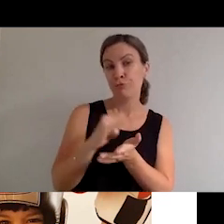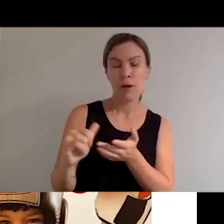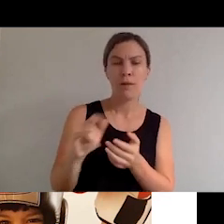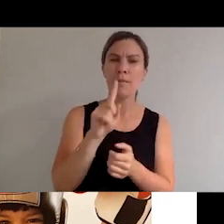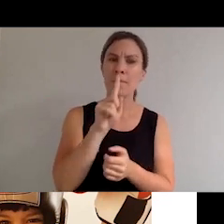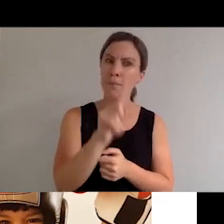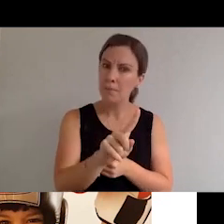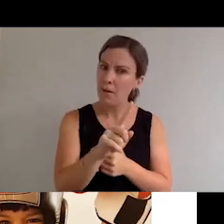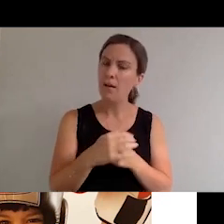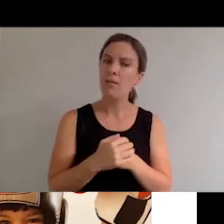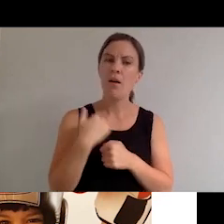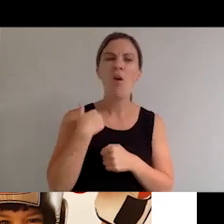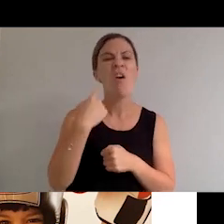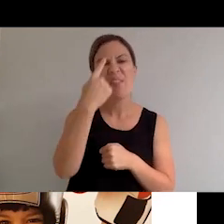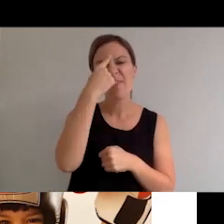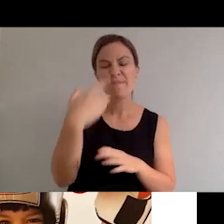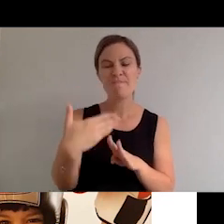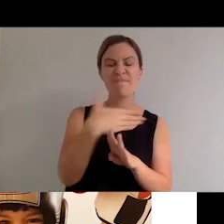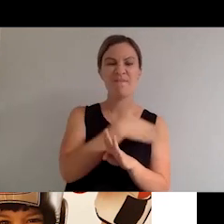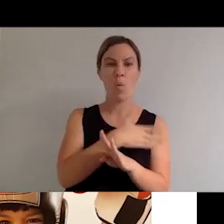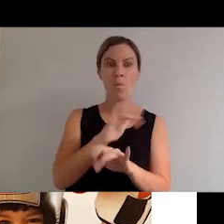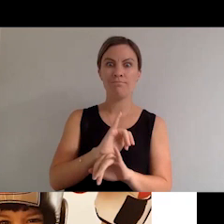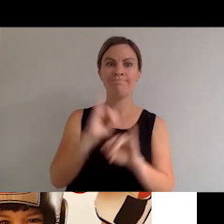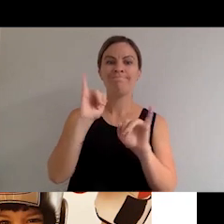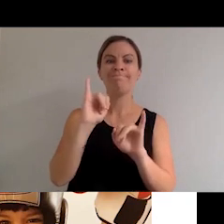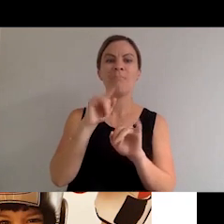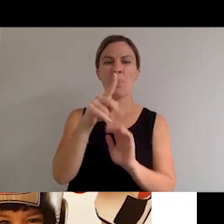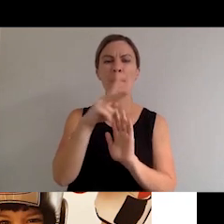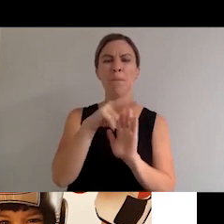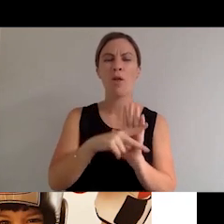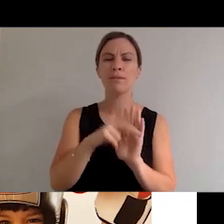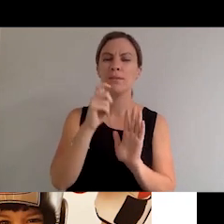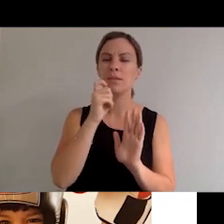was perhaps the policy and now I feel like that's slightly changed a little bit.